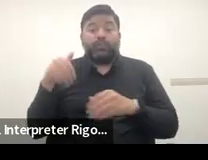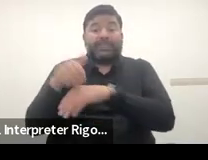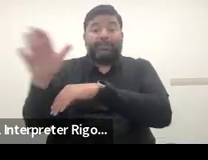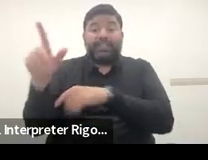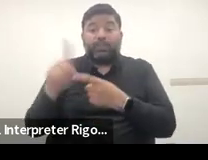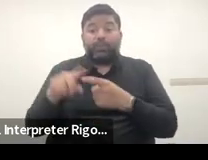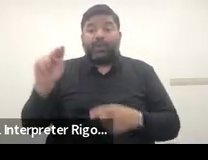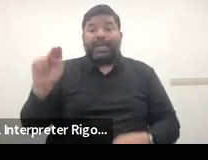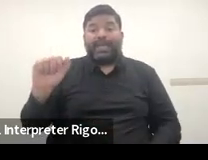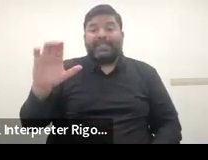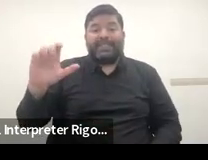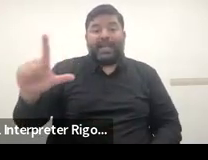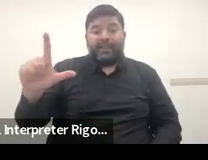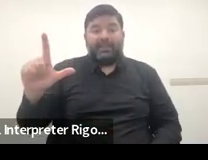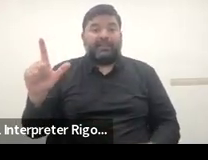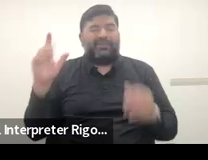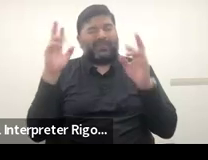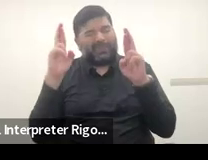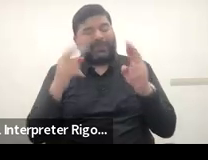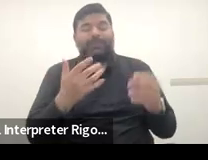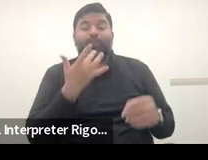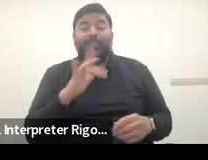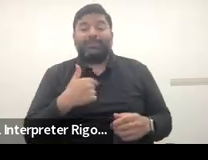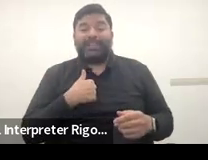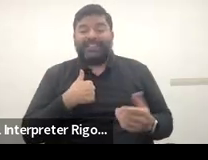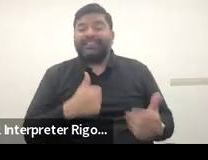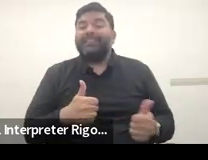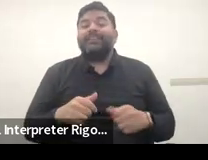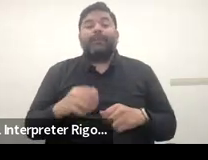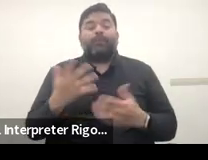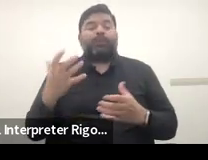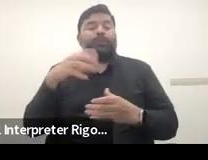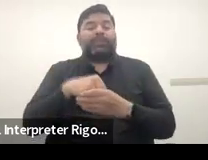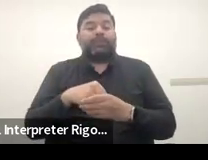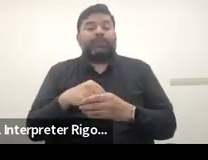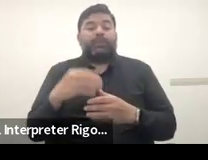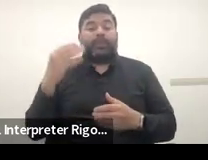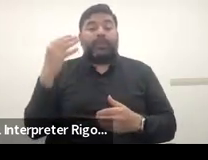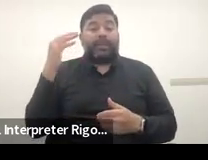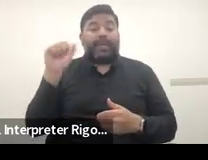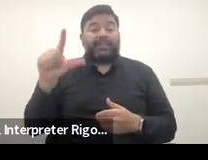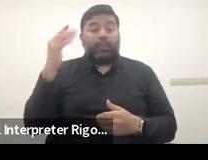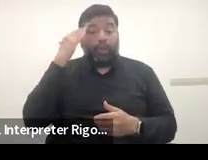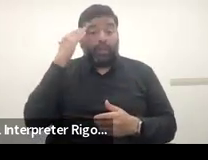um but just to conclude we introduced the American Sign Language Knowledge Graph and